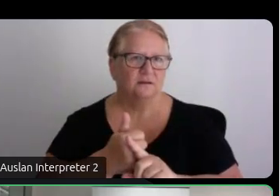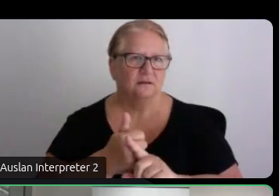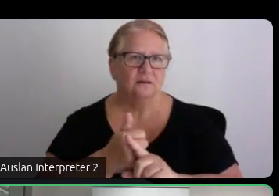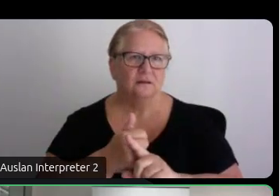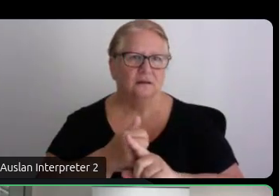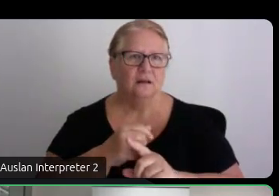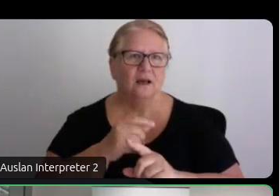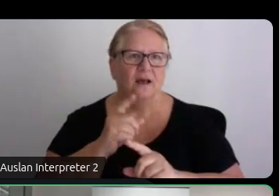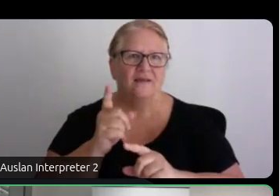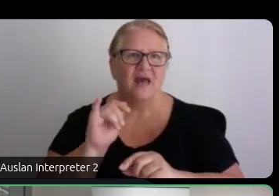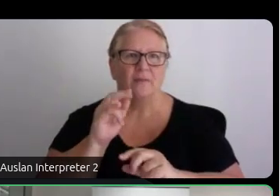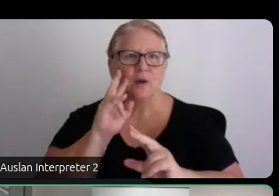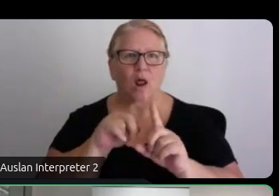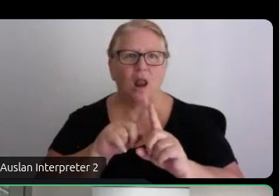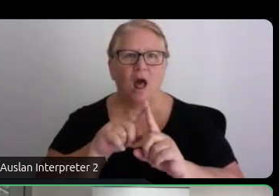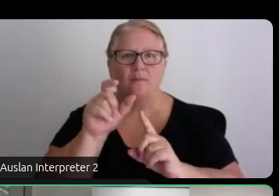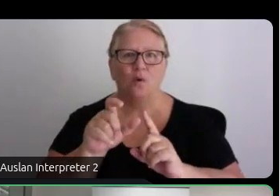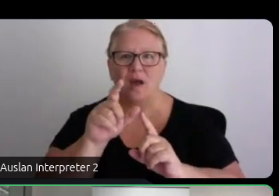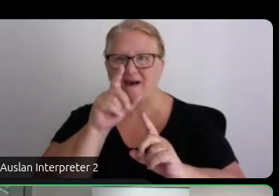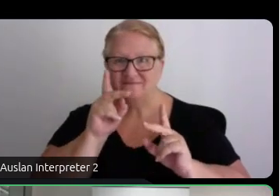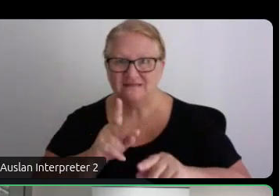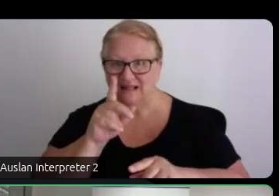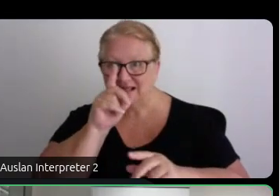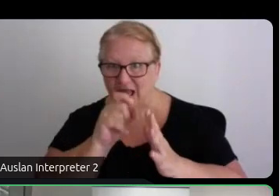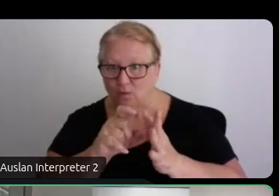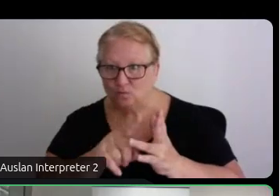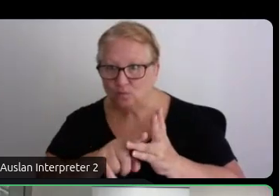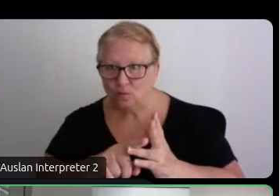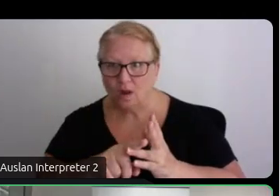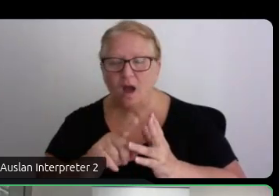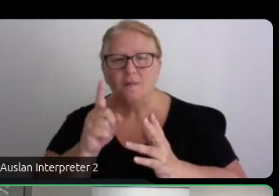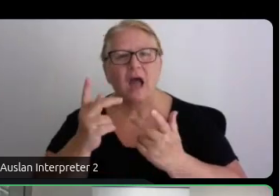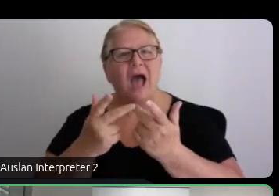person is physically able to do a task, there's obviously other factors that are prohibiting that,